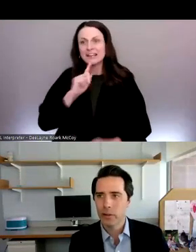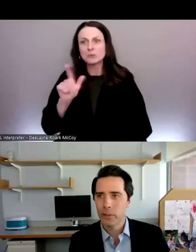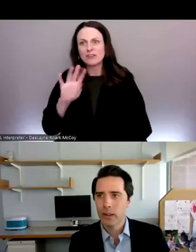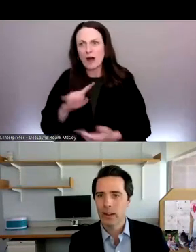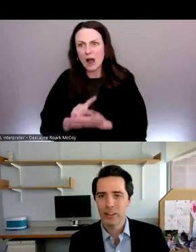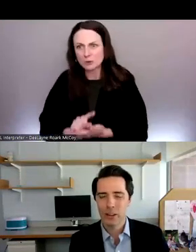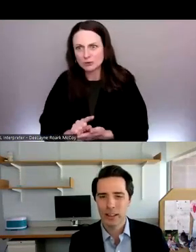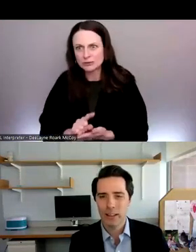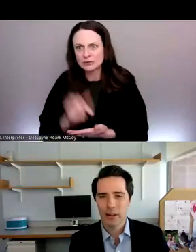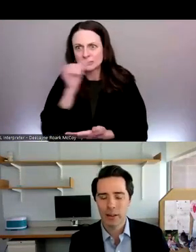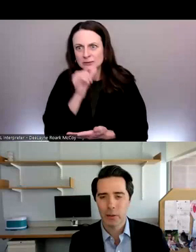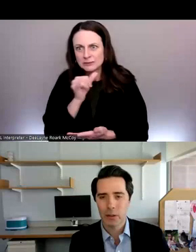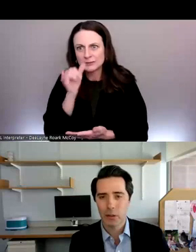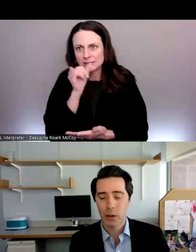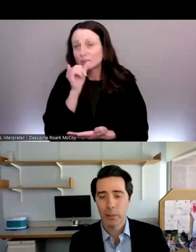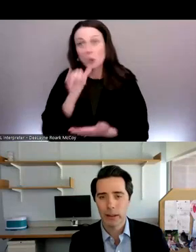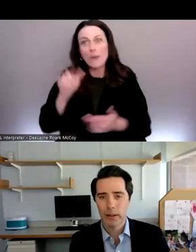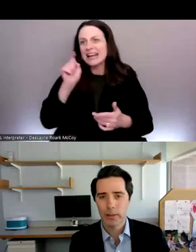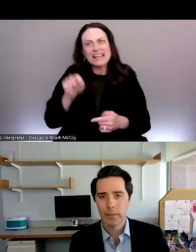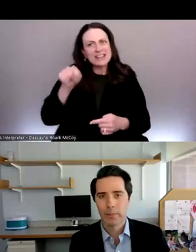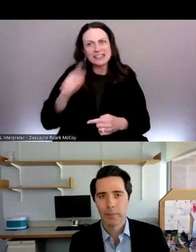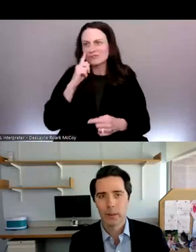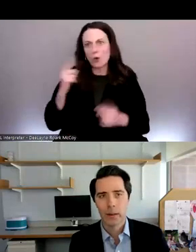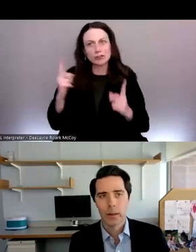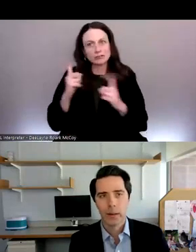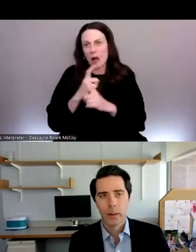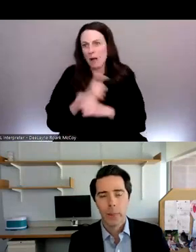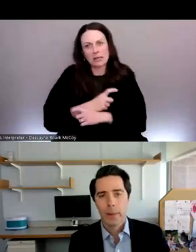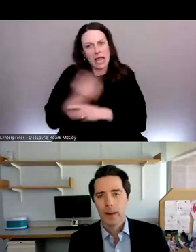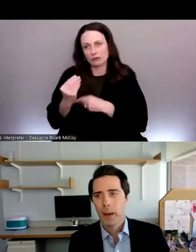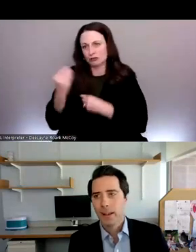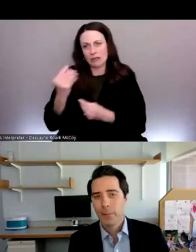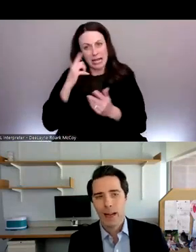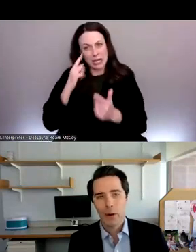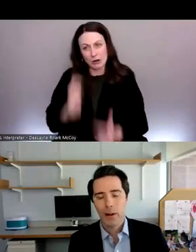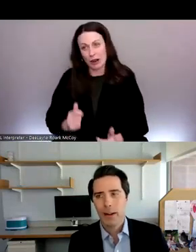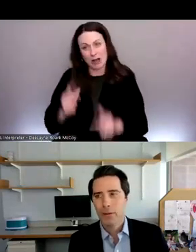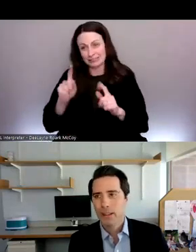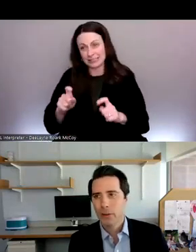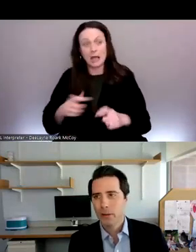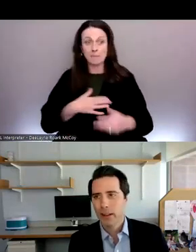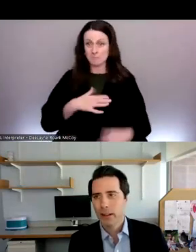for something like genetic hearing loss which is so complicated